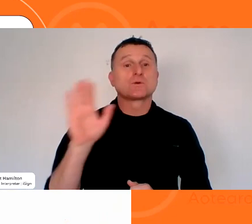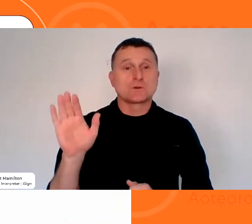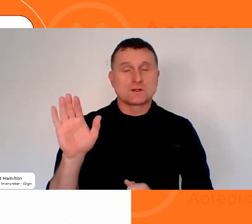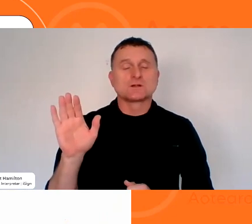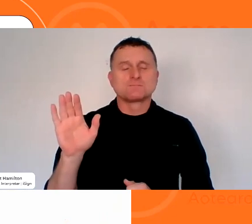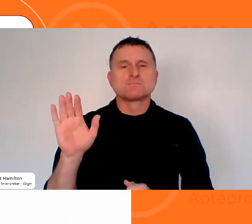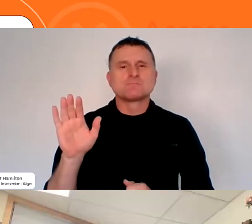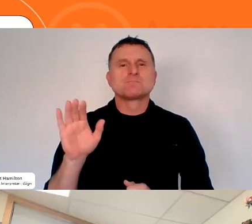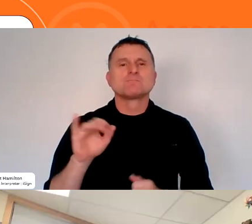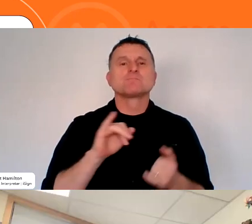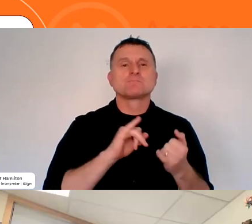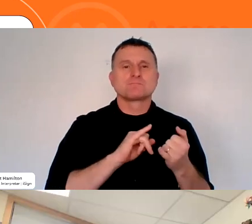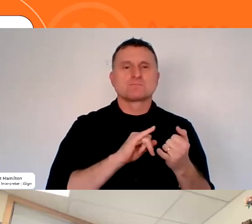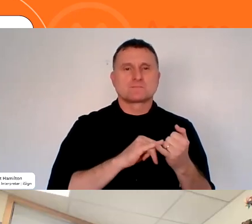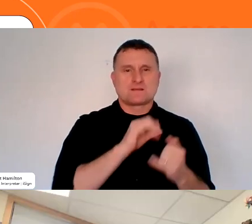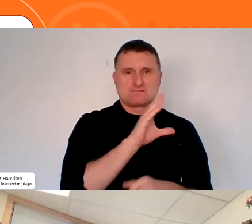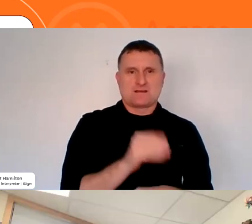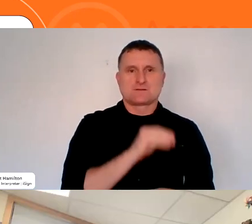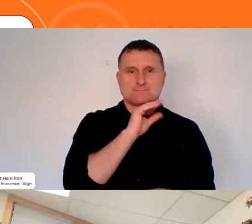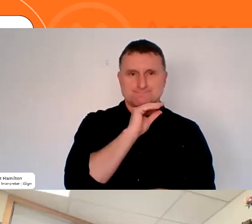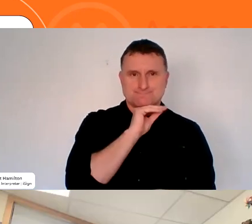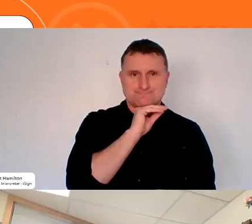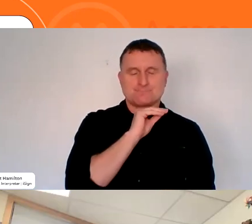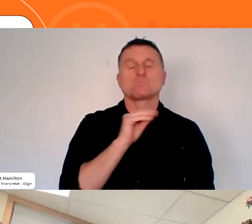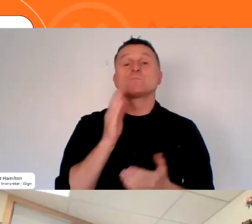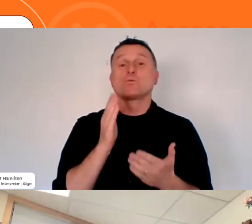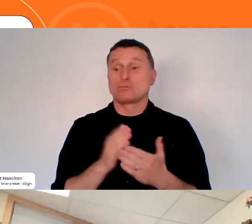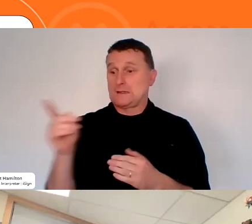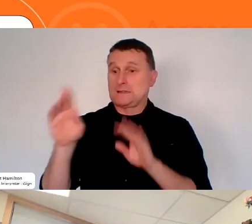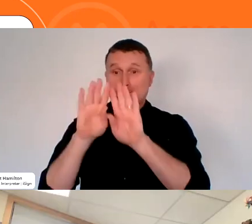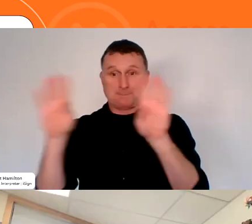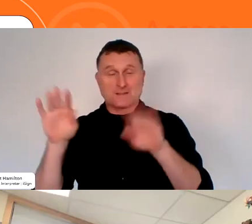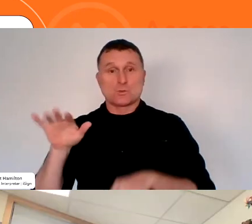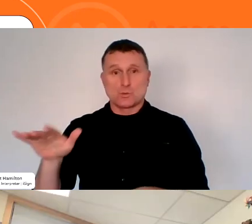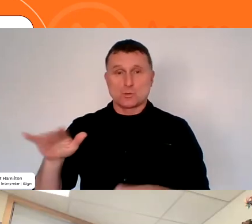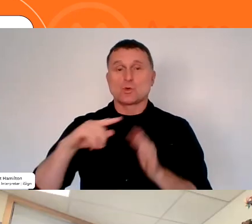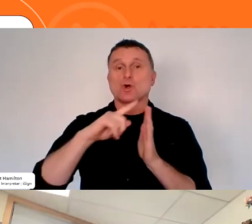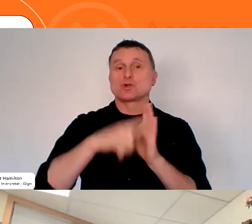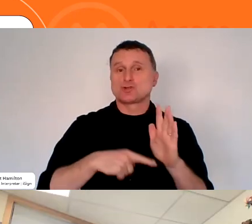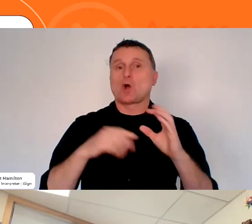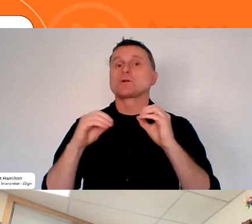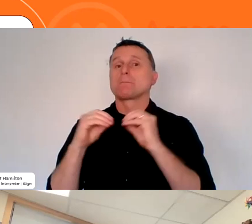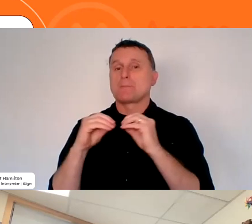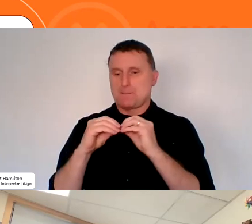the deciders panel who will share their insights. This morning we are joined by John Bangma, the New Zealand Principals' Federation